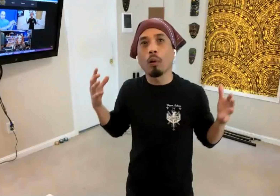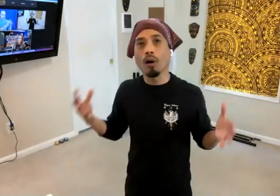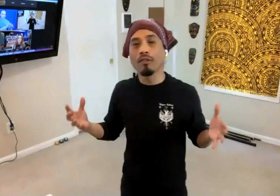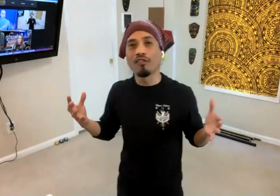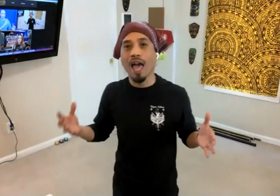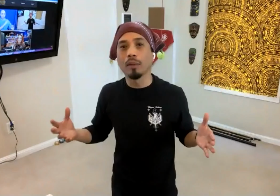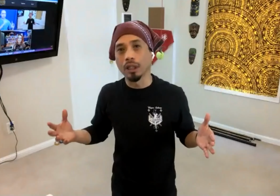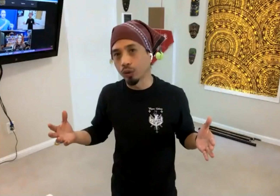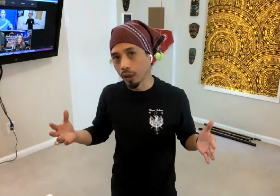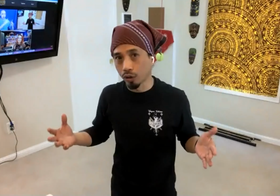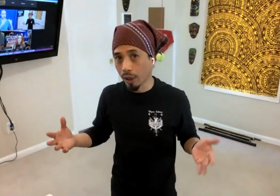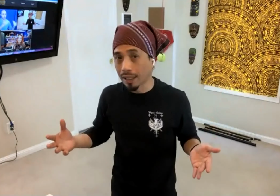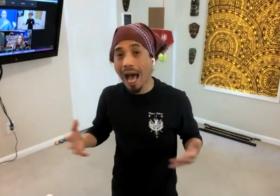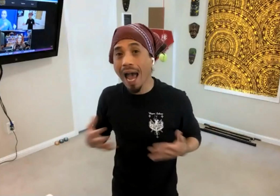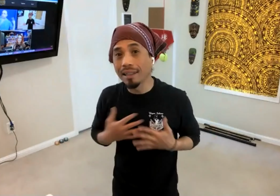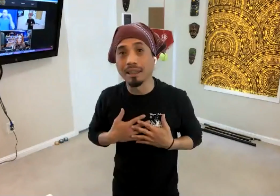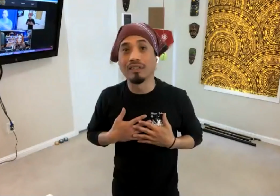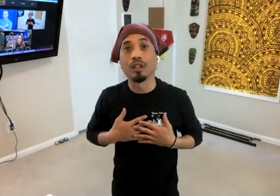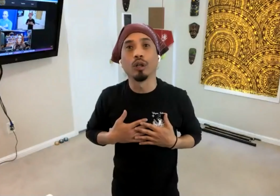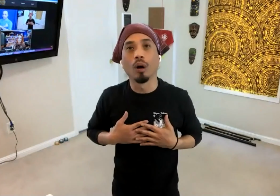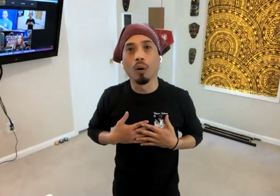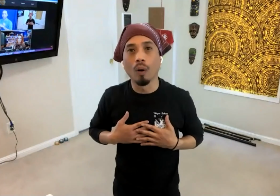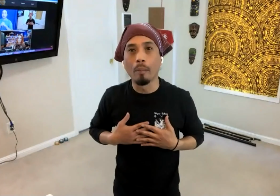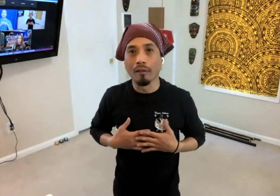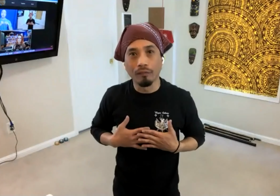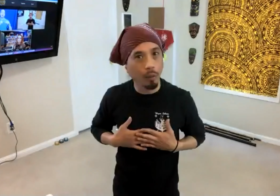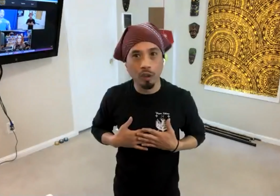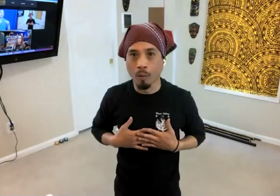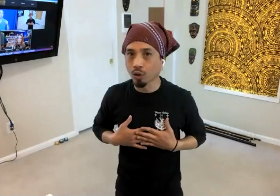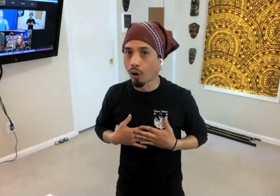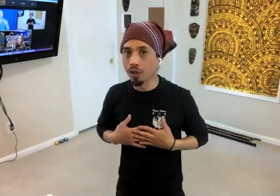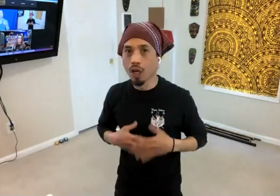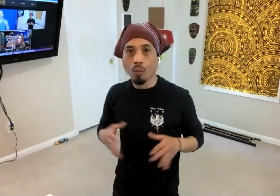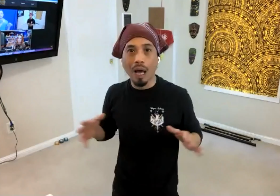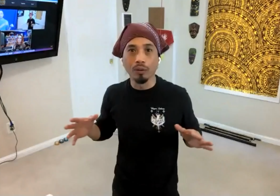SO USUALLY IF YOU ARE PART OF A FAMILY, YOU GET TRAINED. I DIDN'T EVEN KNOW ABOUT FILIPINO MARTIAL ARTS WHEN I